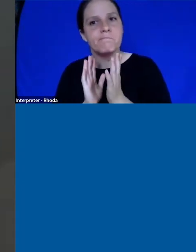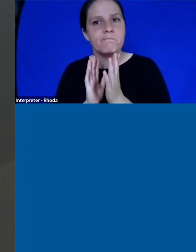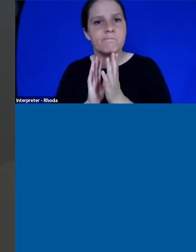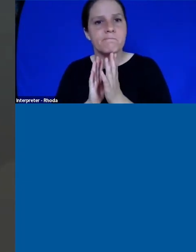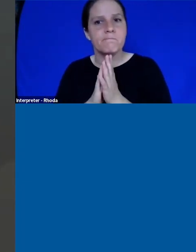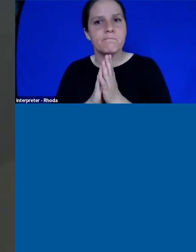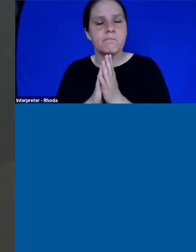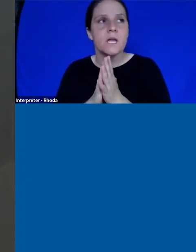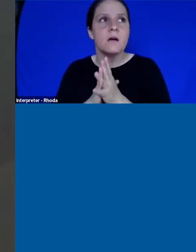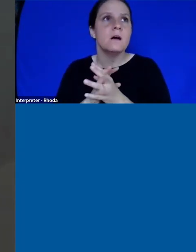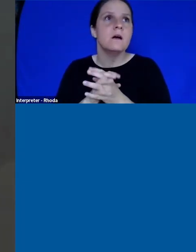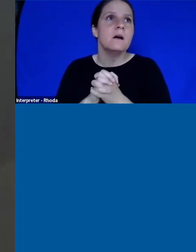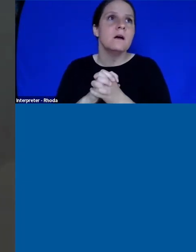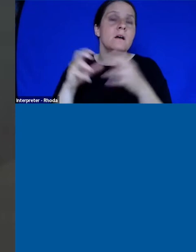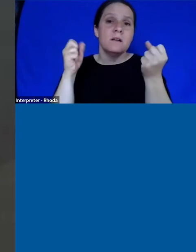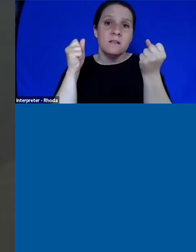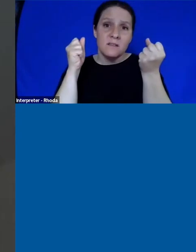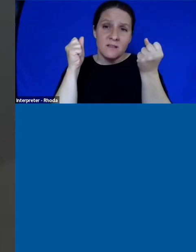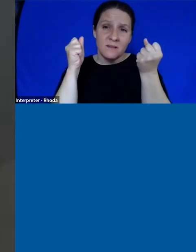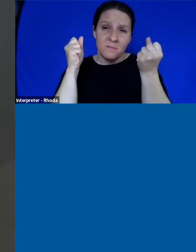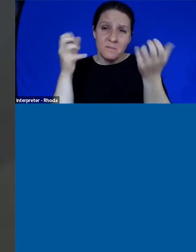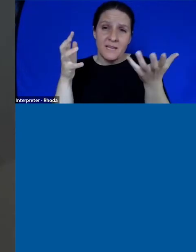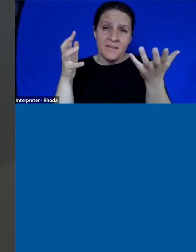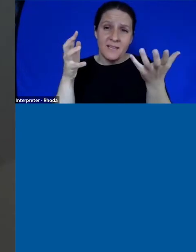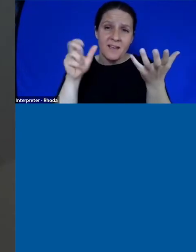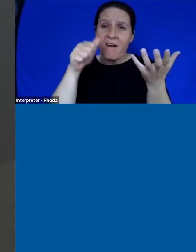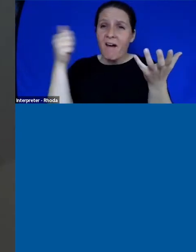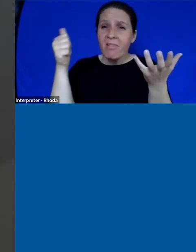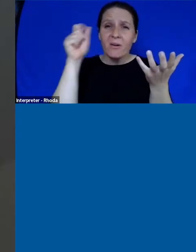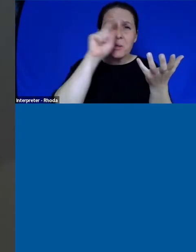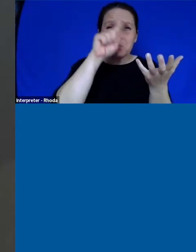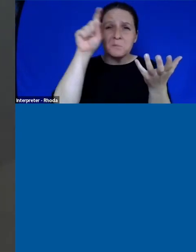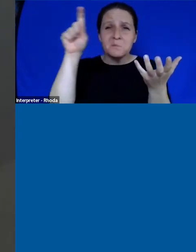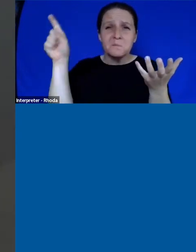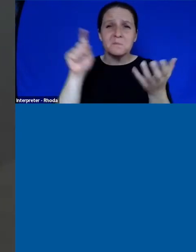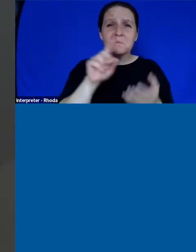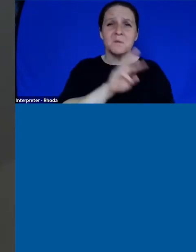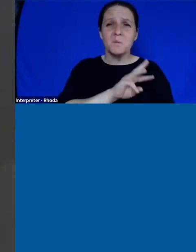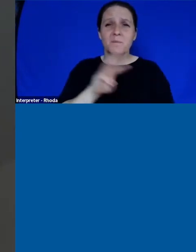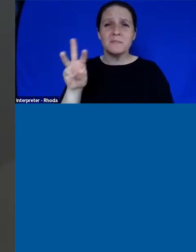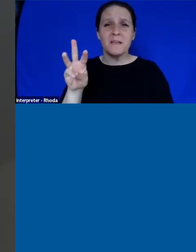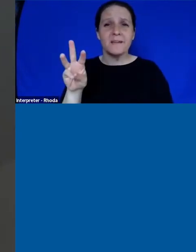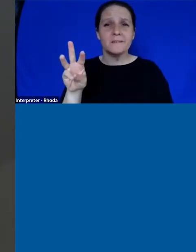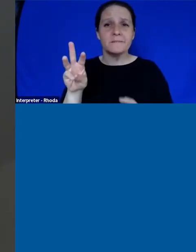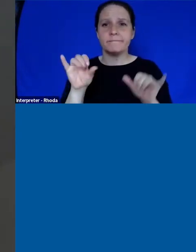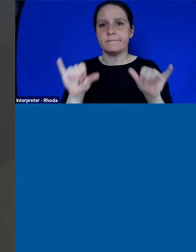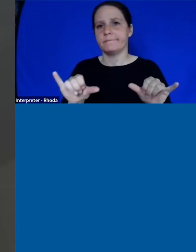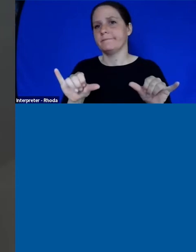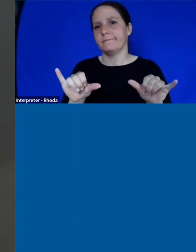A lot of the websites out there though haven't changed and they haven't improved in any way, shape or form at all.